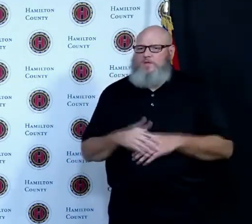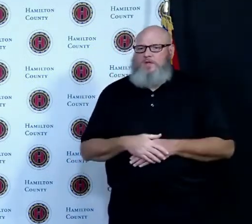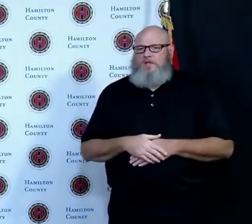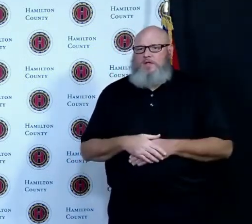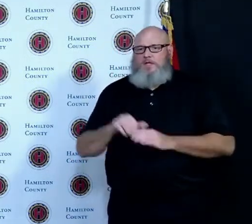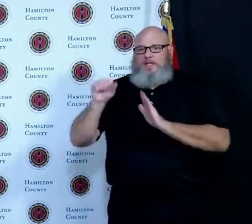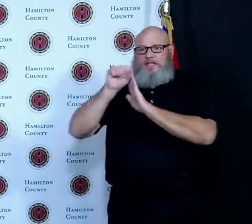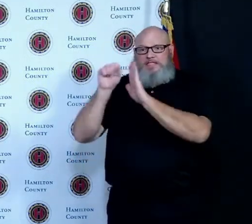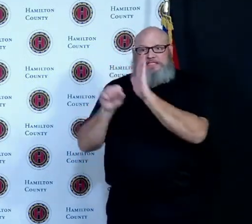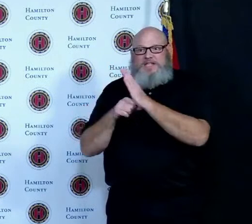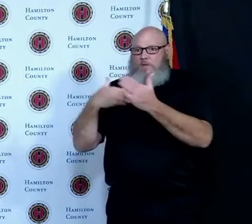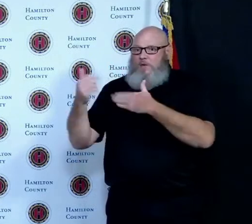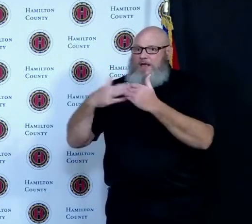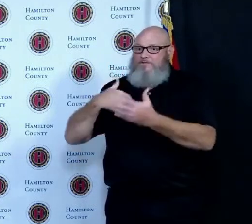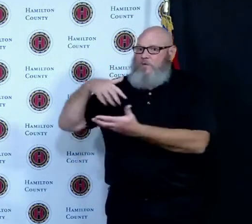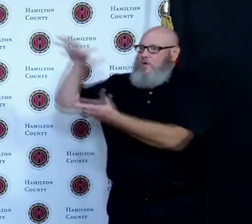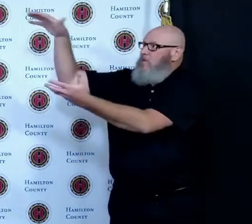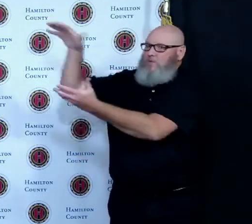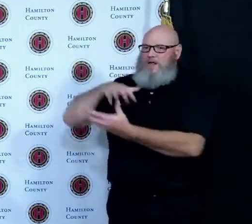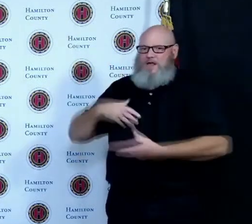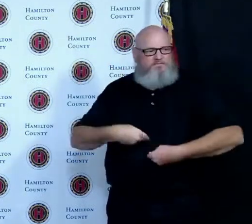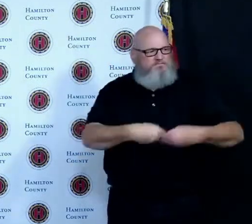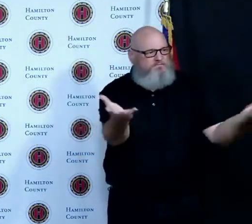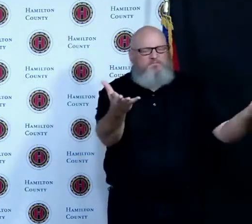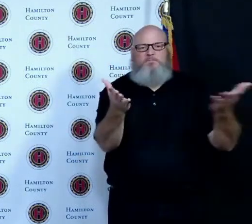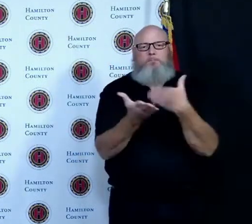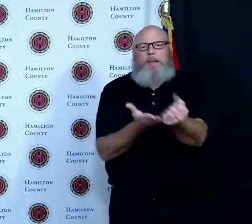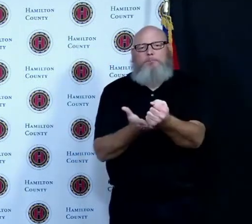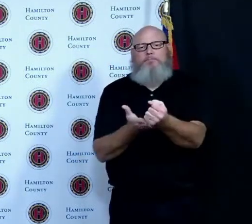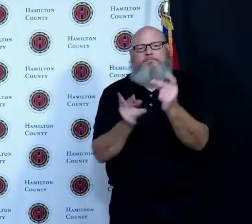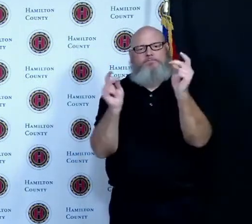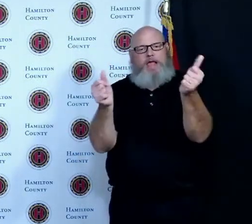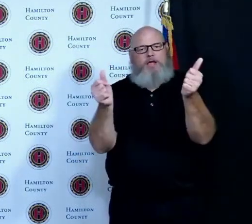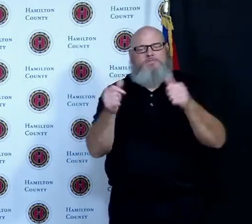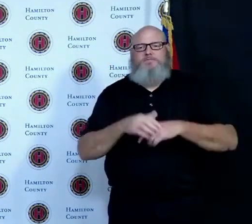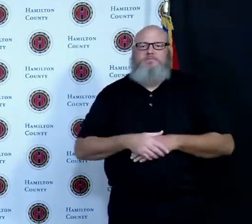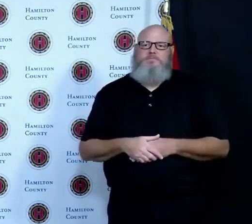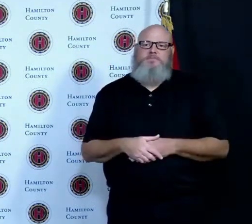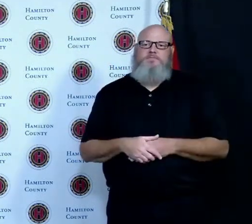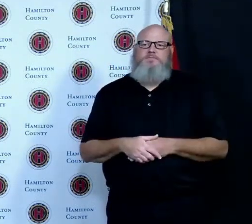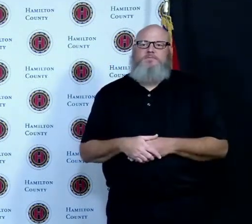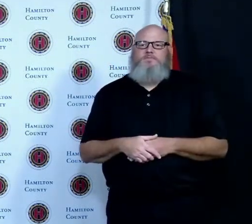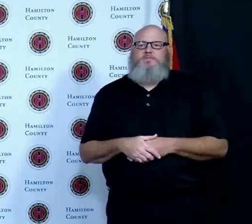and and we're working through the phases as we should what we're asking I think of the state